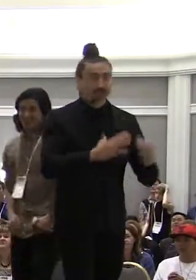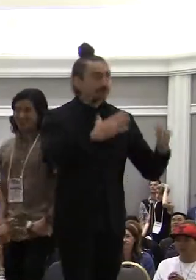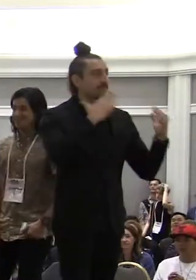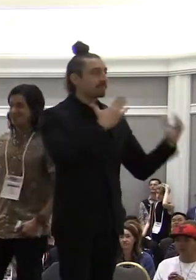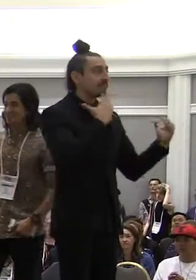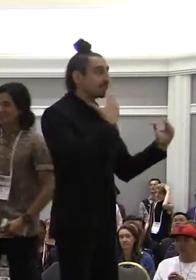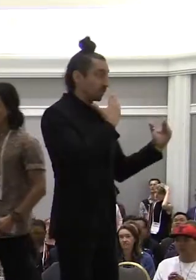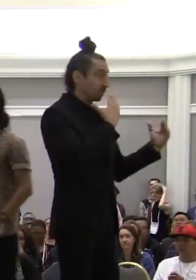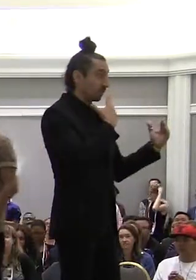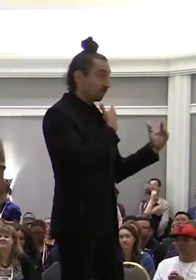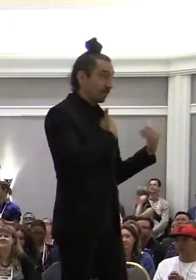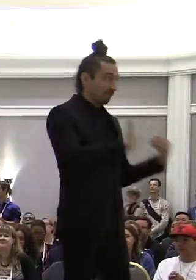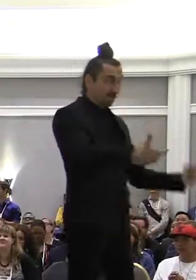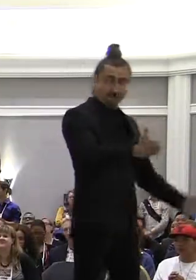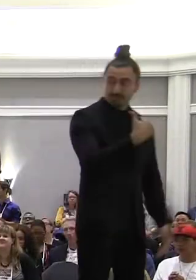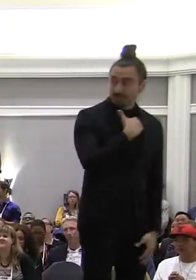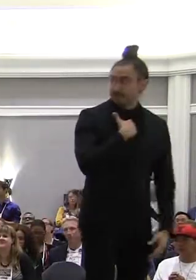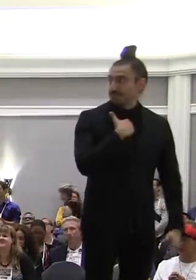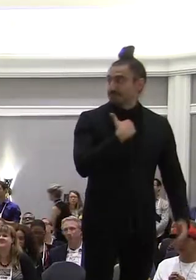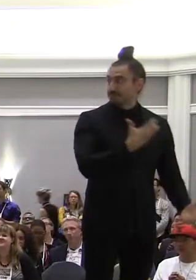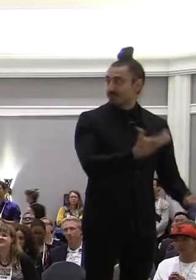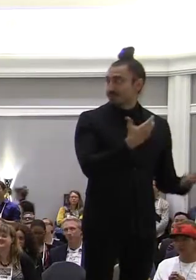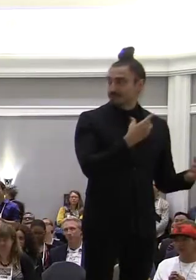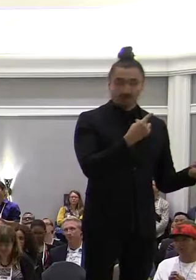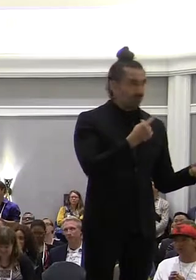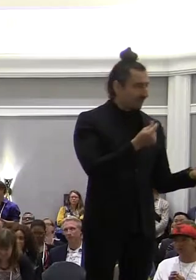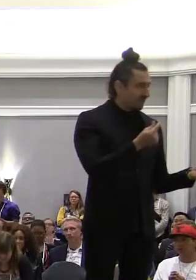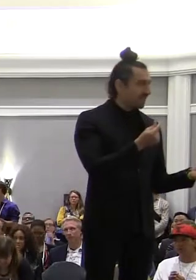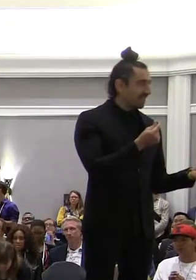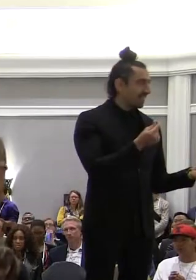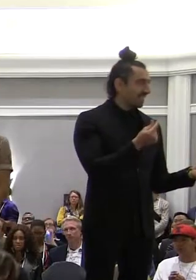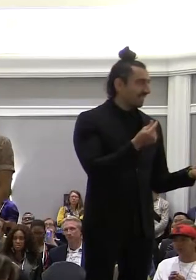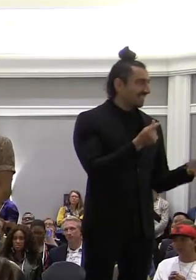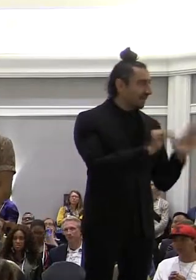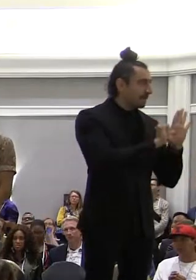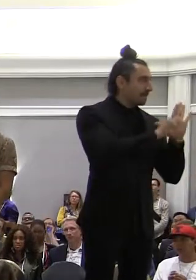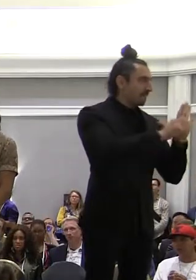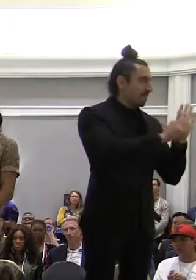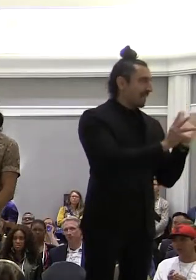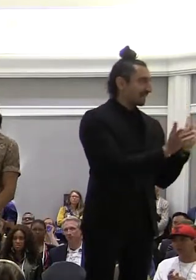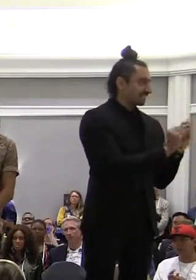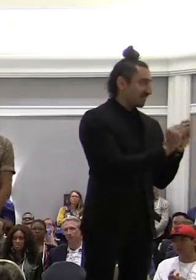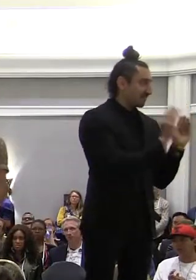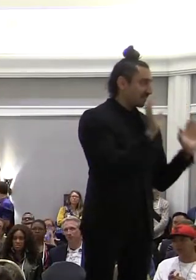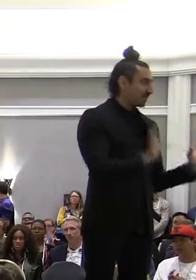I wanted to quickly plug a session that we are doing right after this session